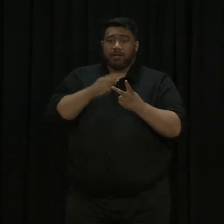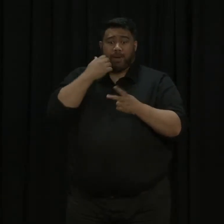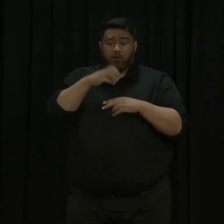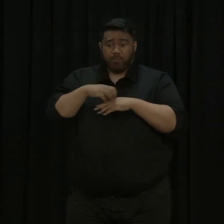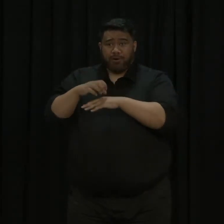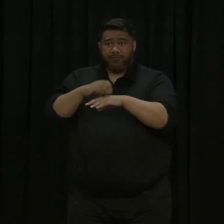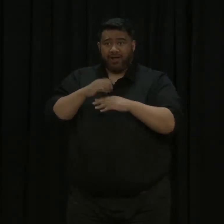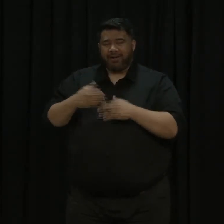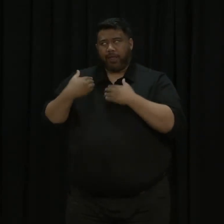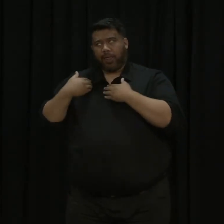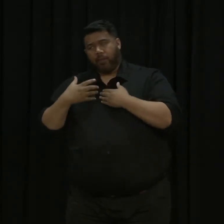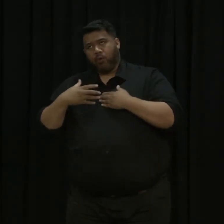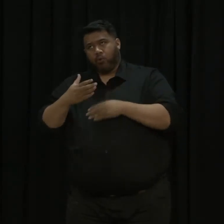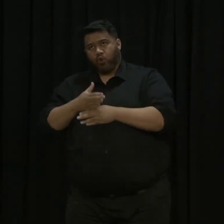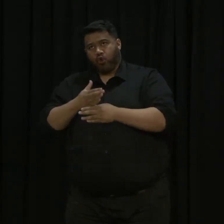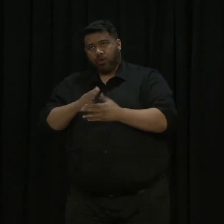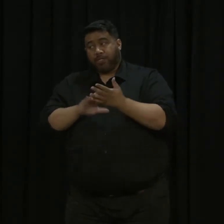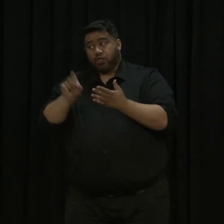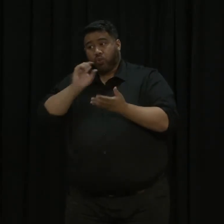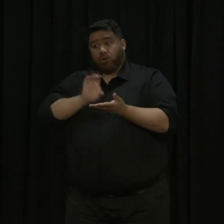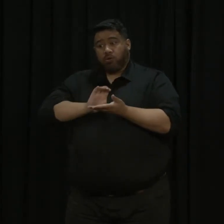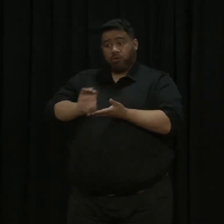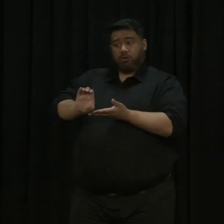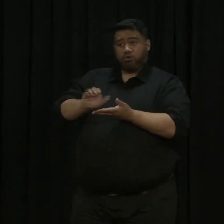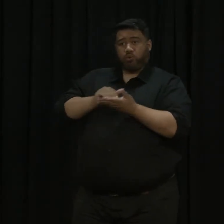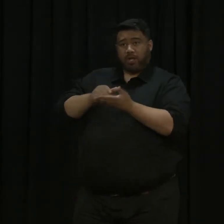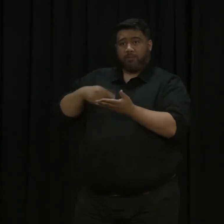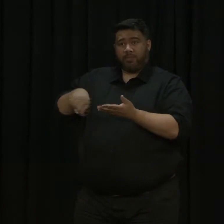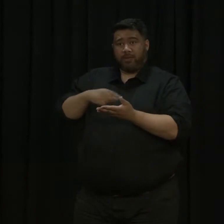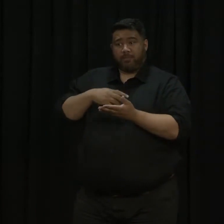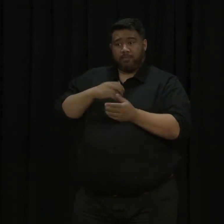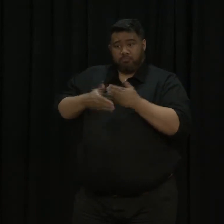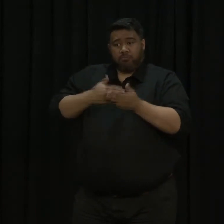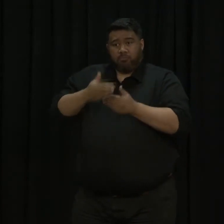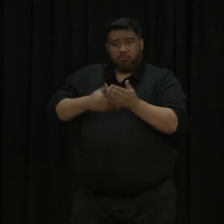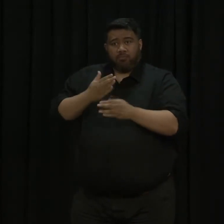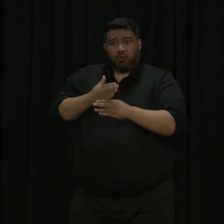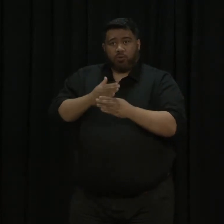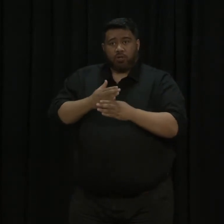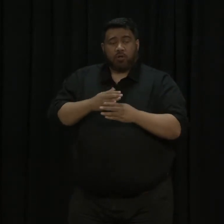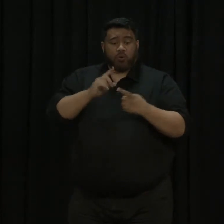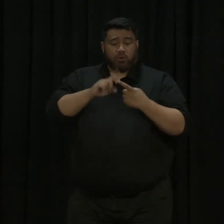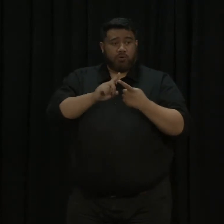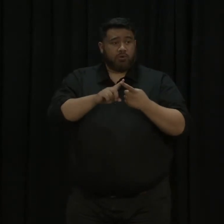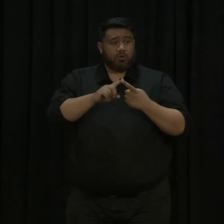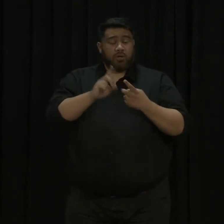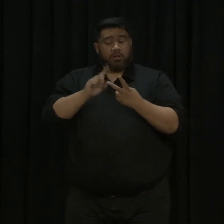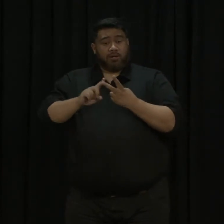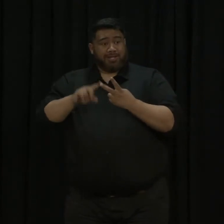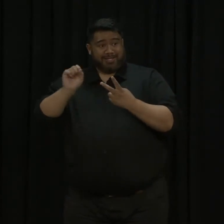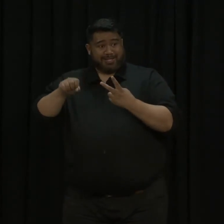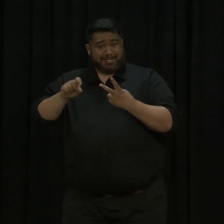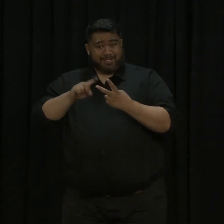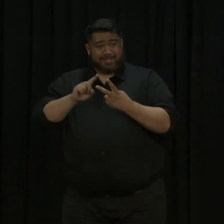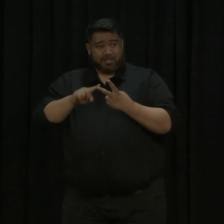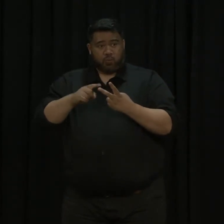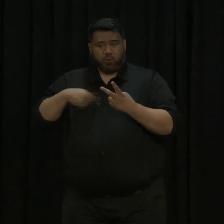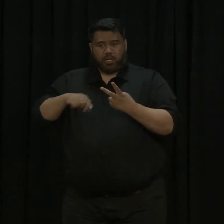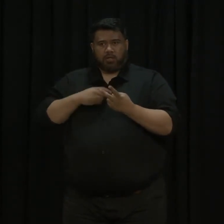there going to be an extension of those hours? Will they do more rounds and for the Maori providers who carried a heavy load, will they get more